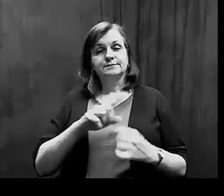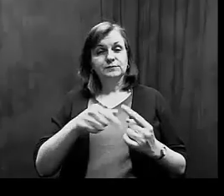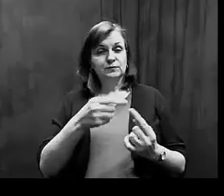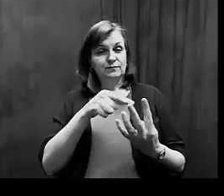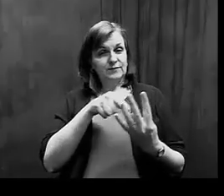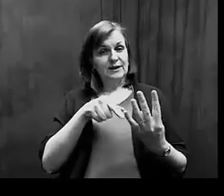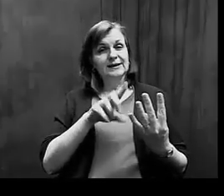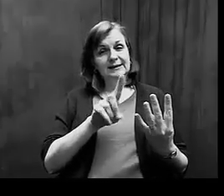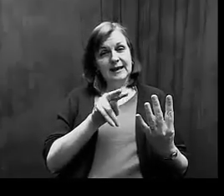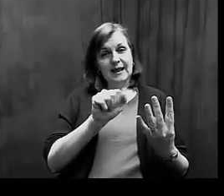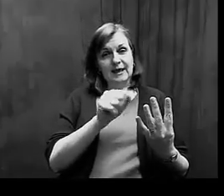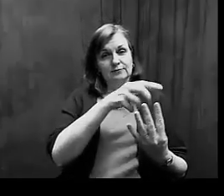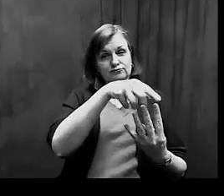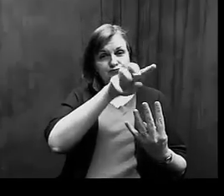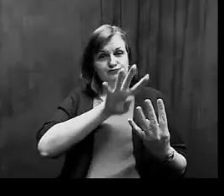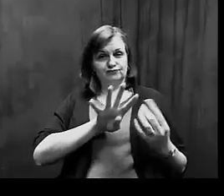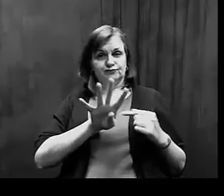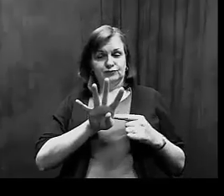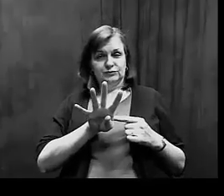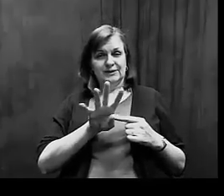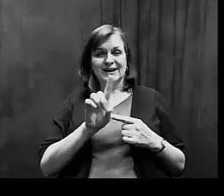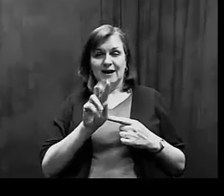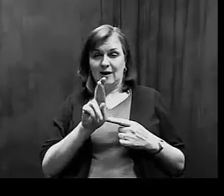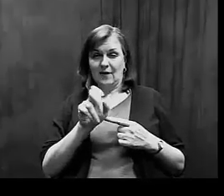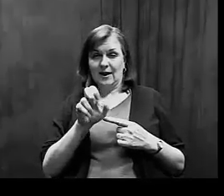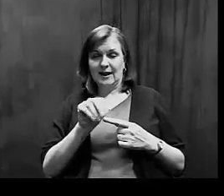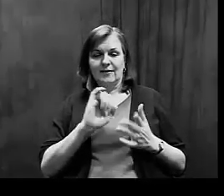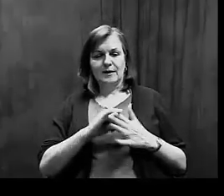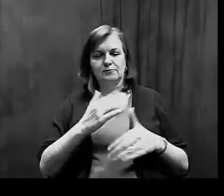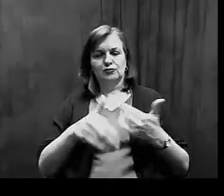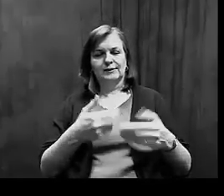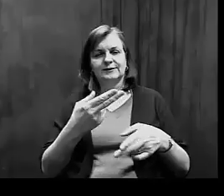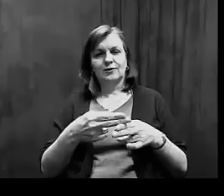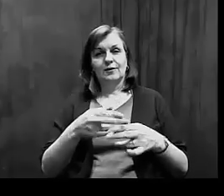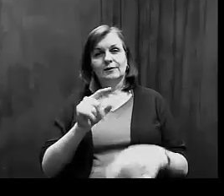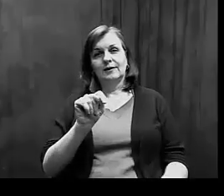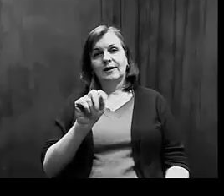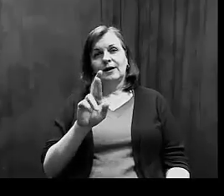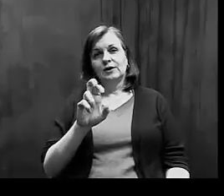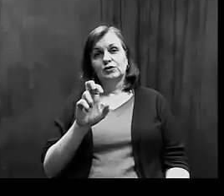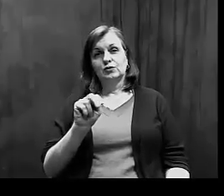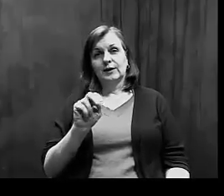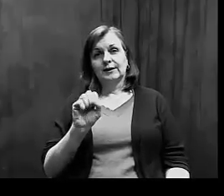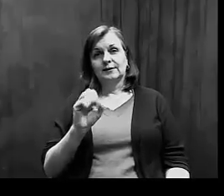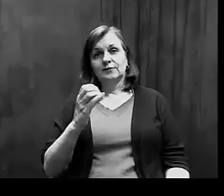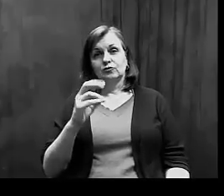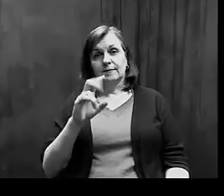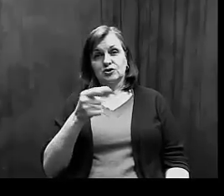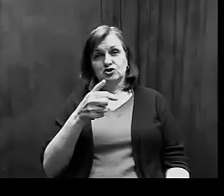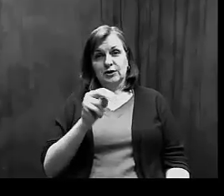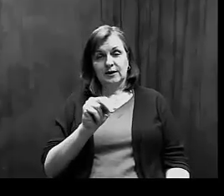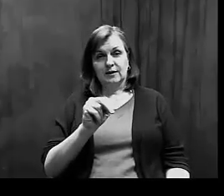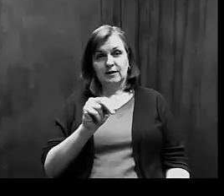but when we go from DNA to RNA this is actually called transcription